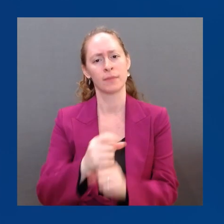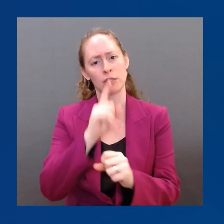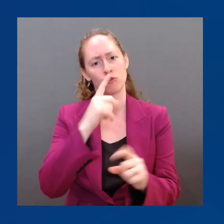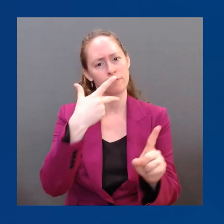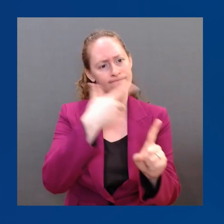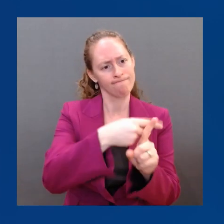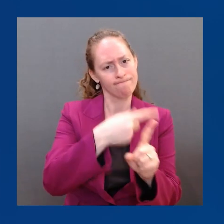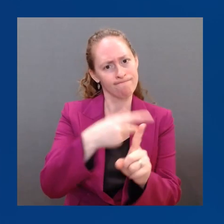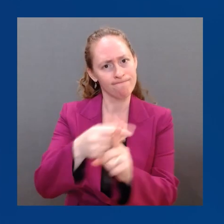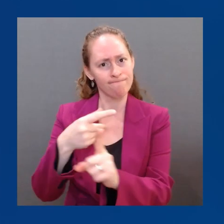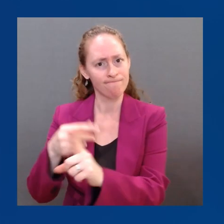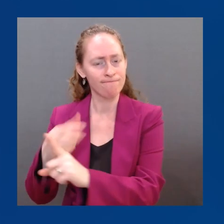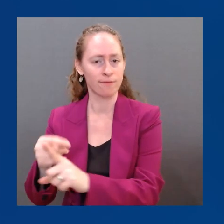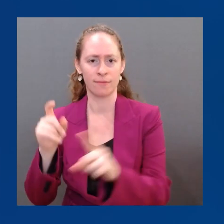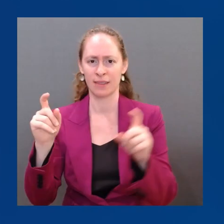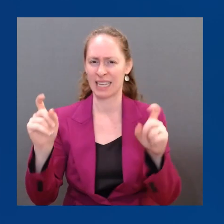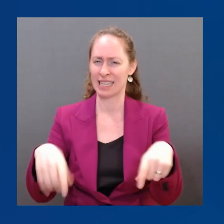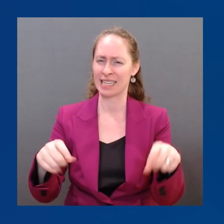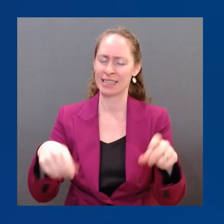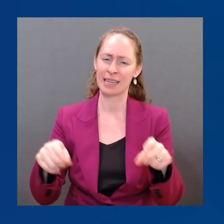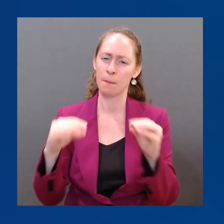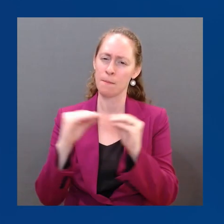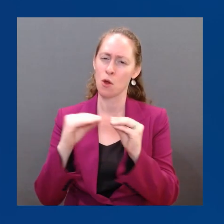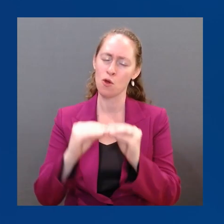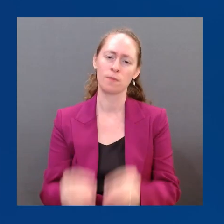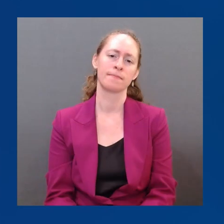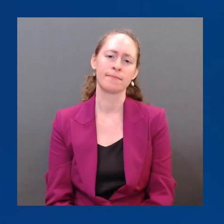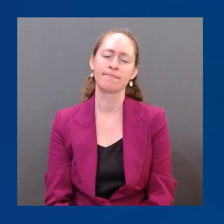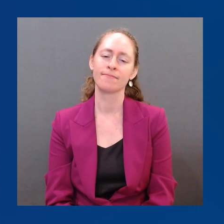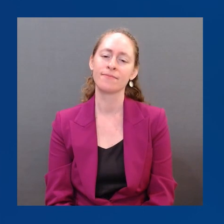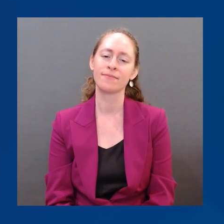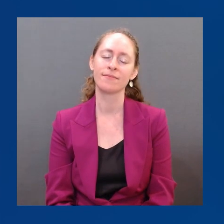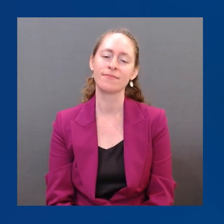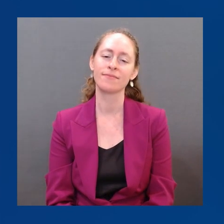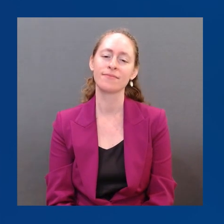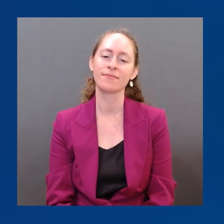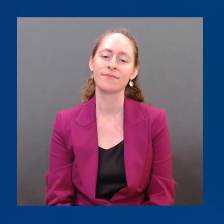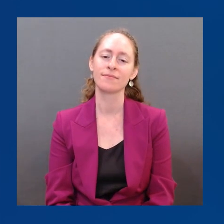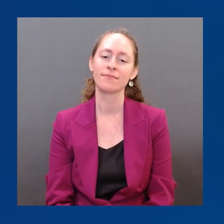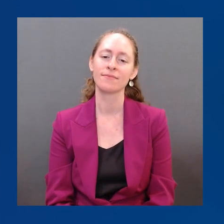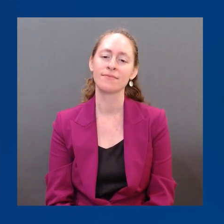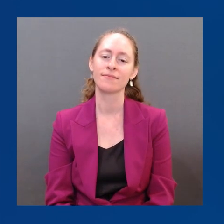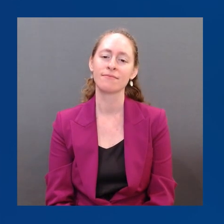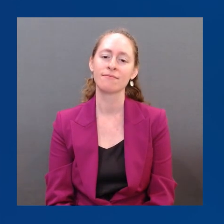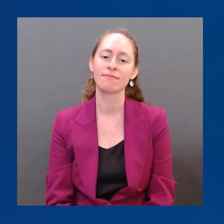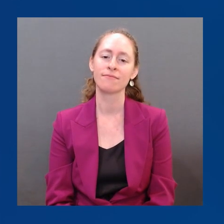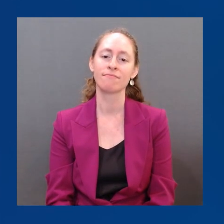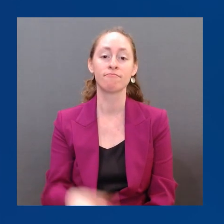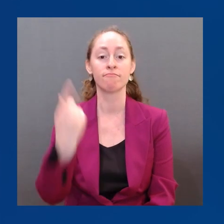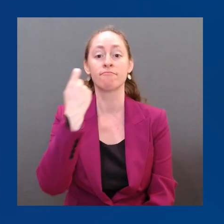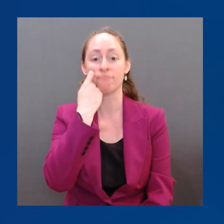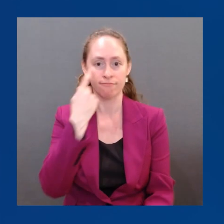two recent developments that have happened over the last few weeks. And then I also want to talk about funding and Congress.